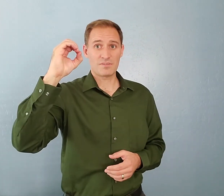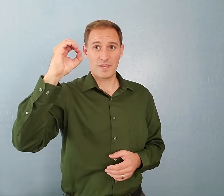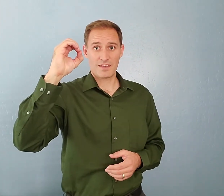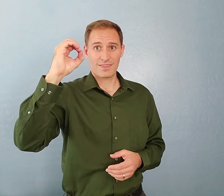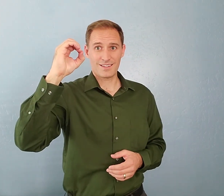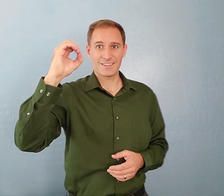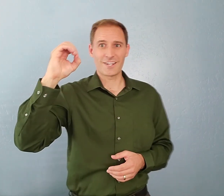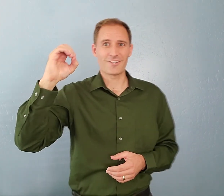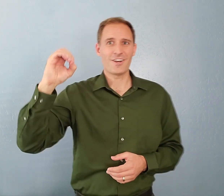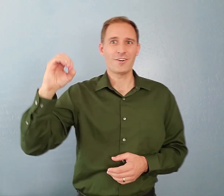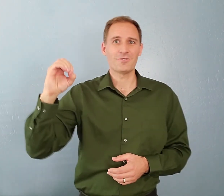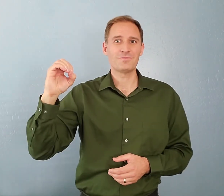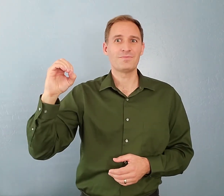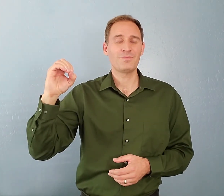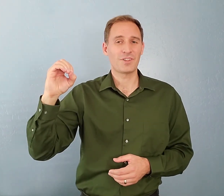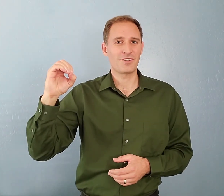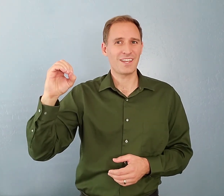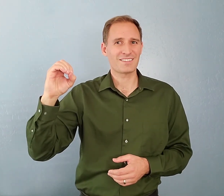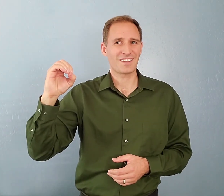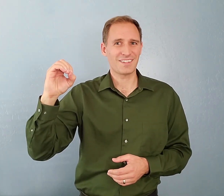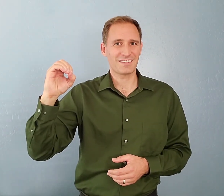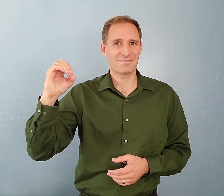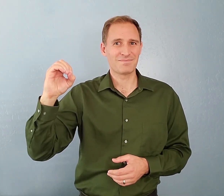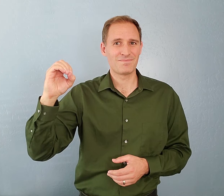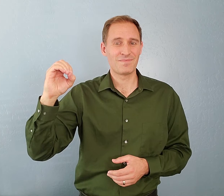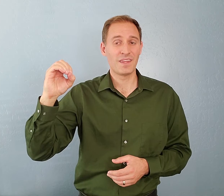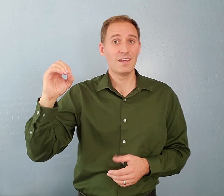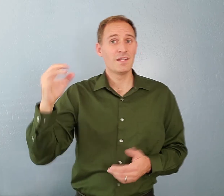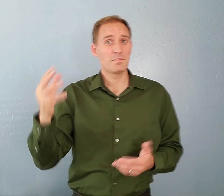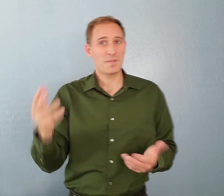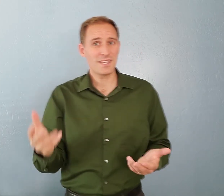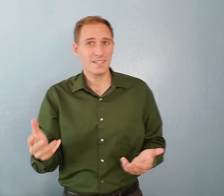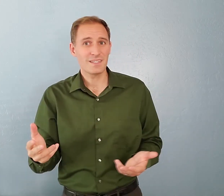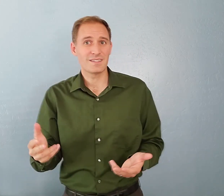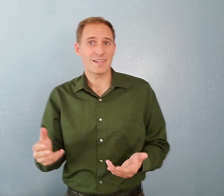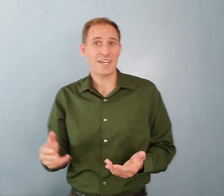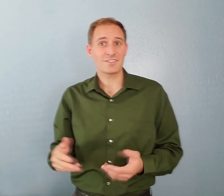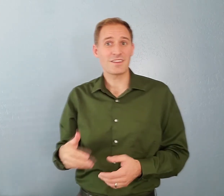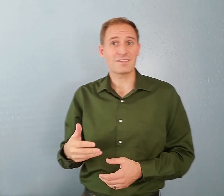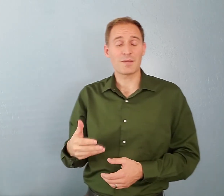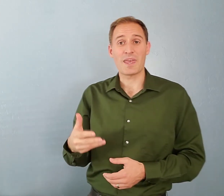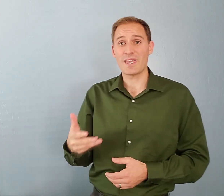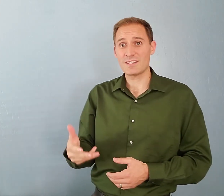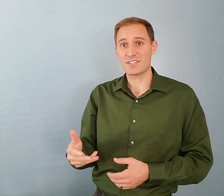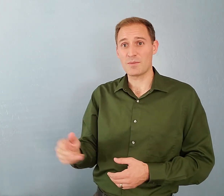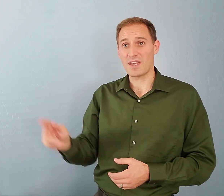make the letter O with your hands like this. P is actually the same handshape as